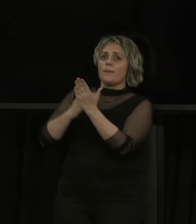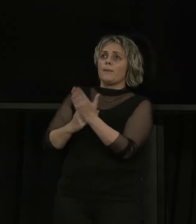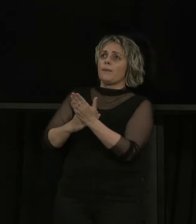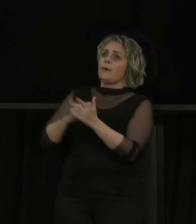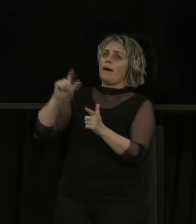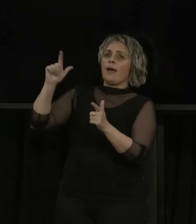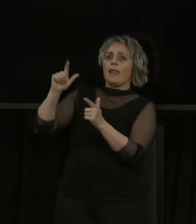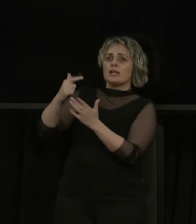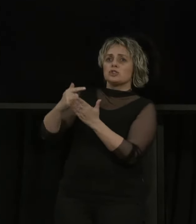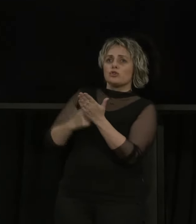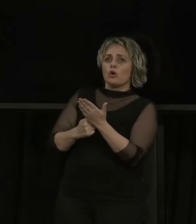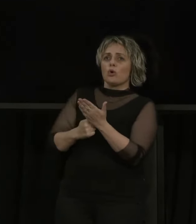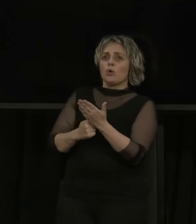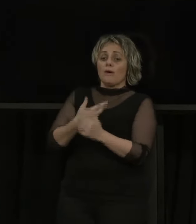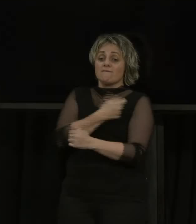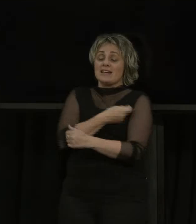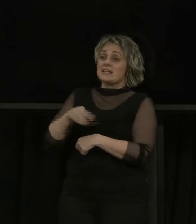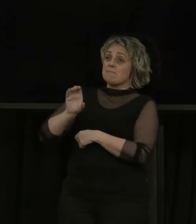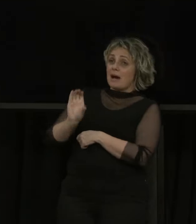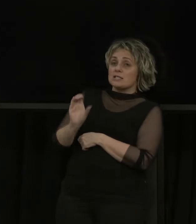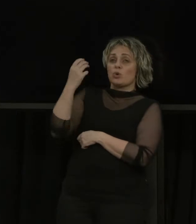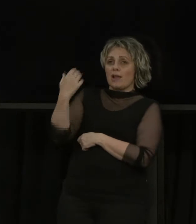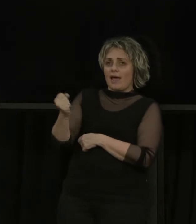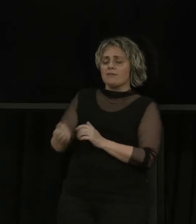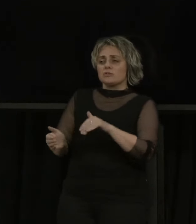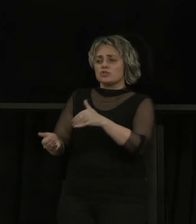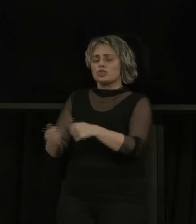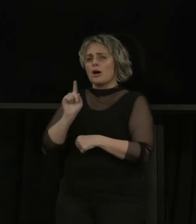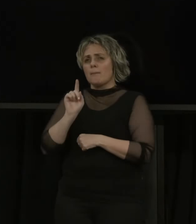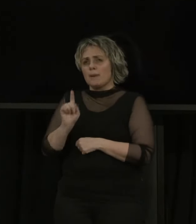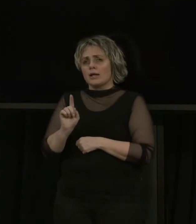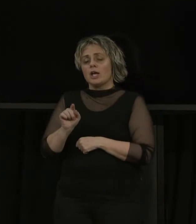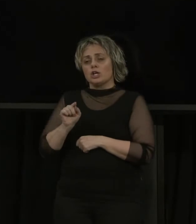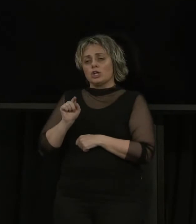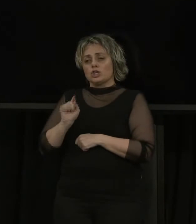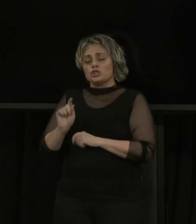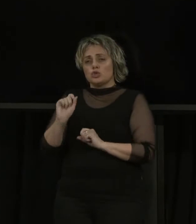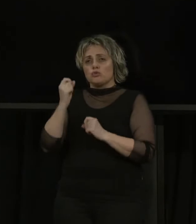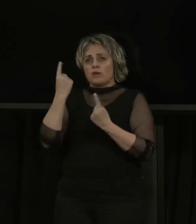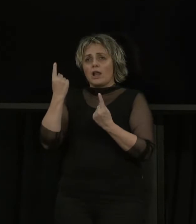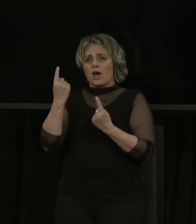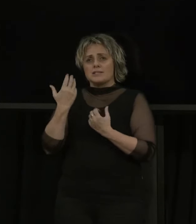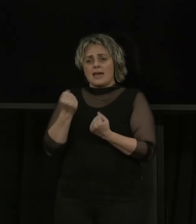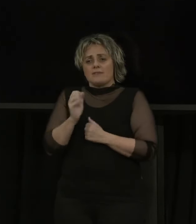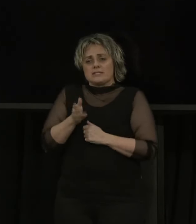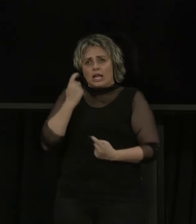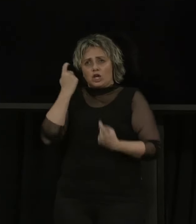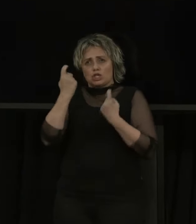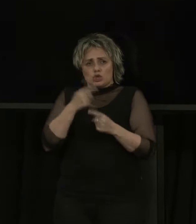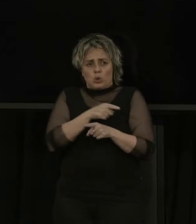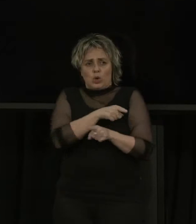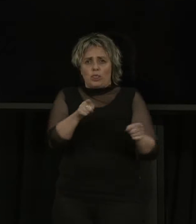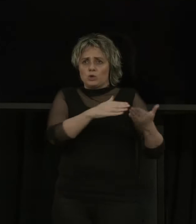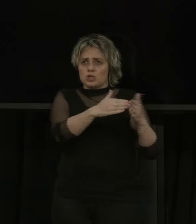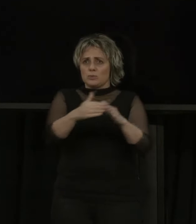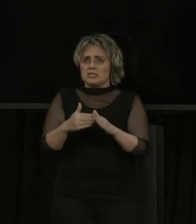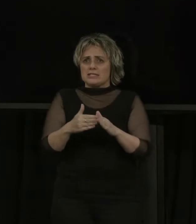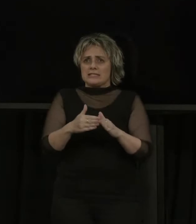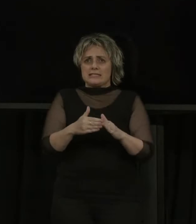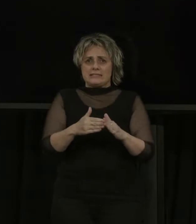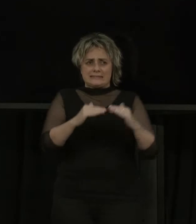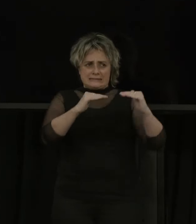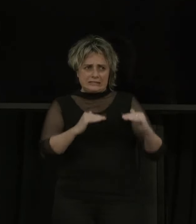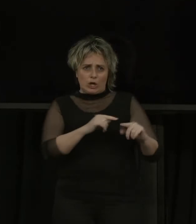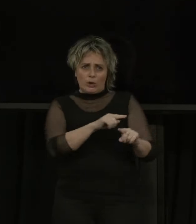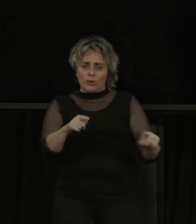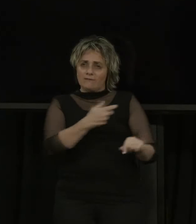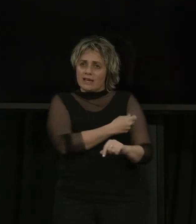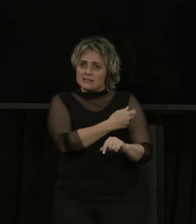you think you are putting